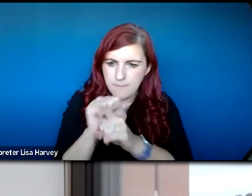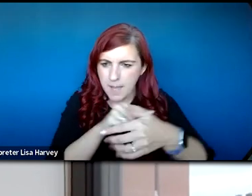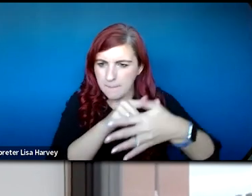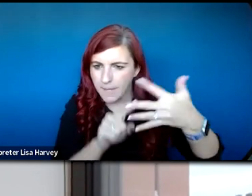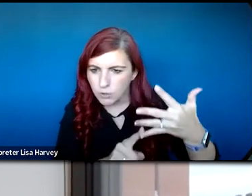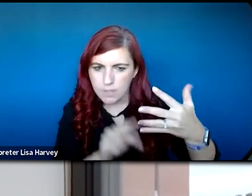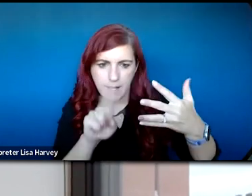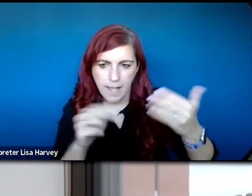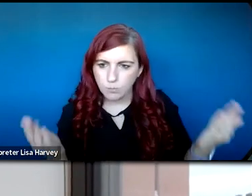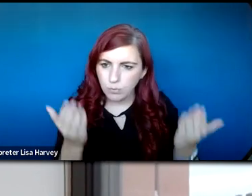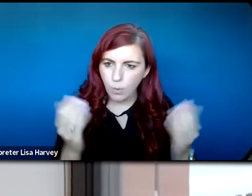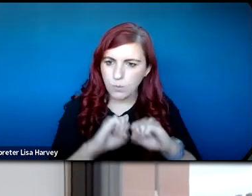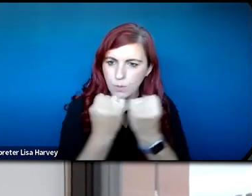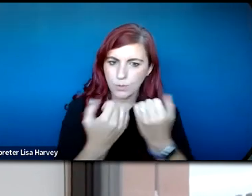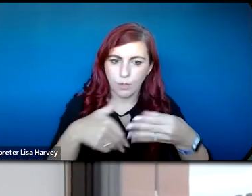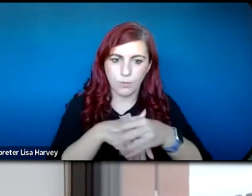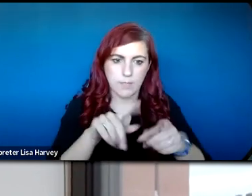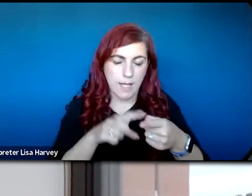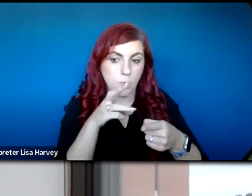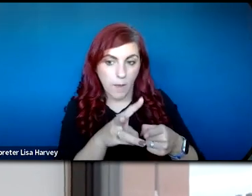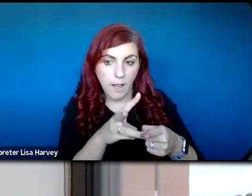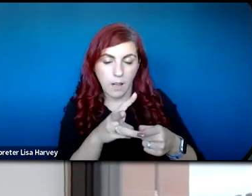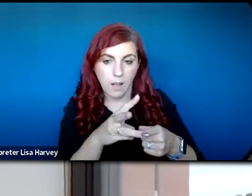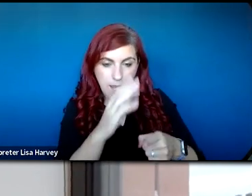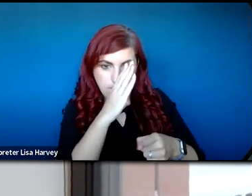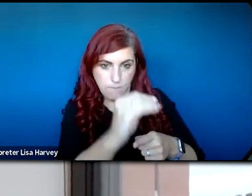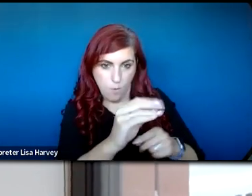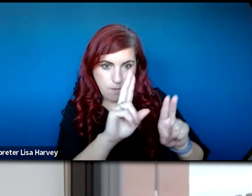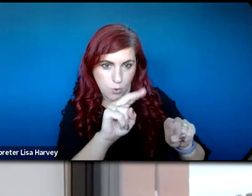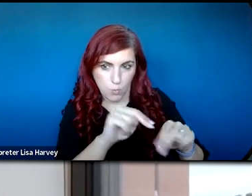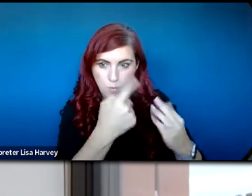social inclusion and will inform the development of the new and emerging policy.